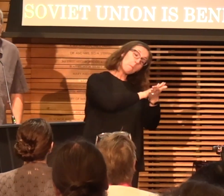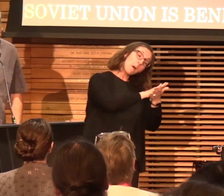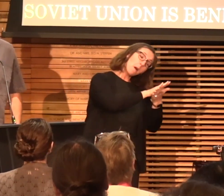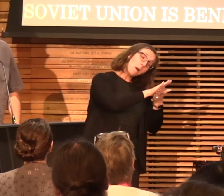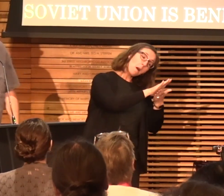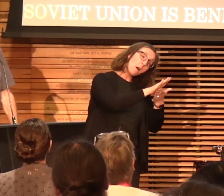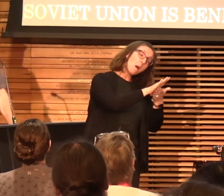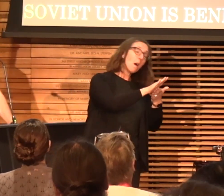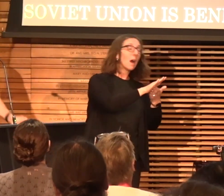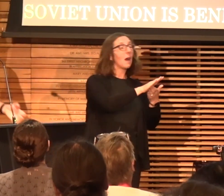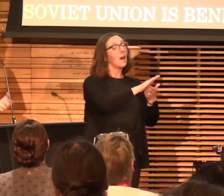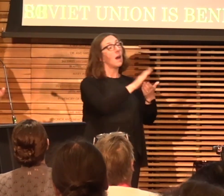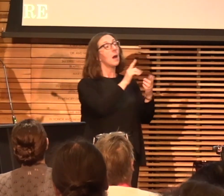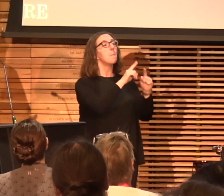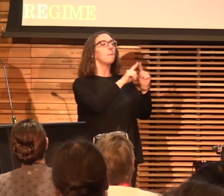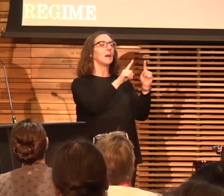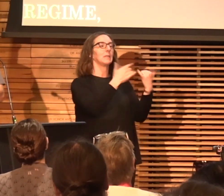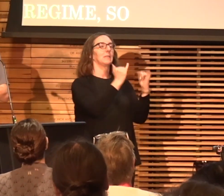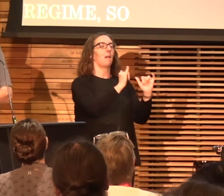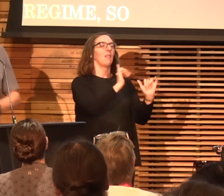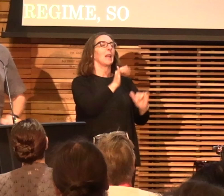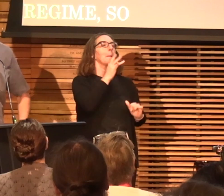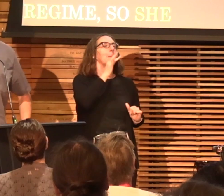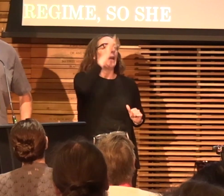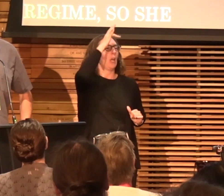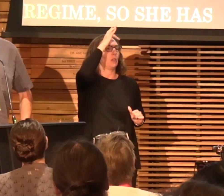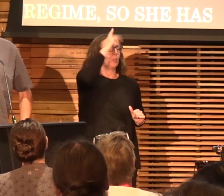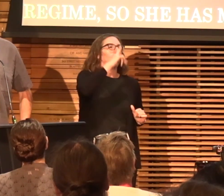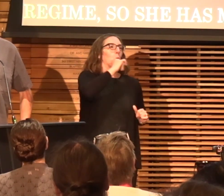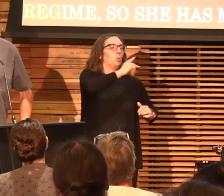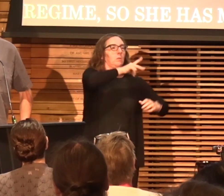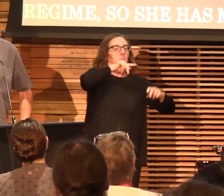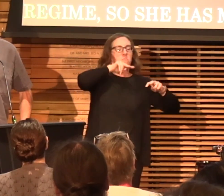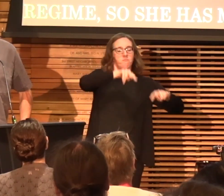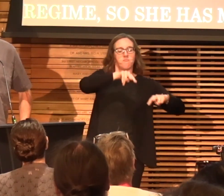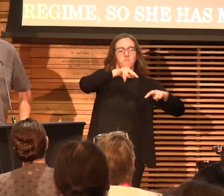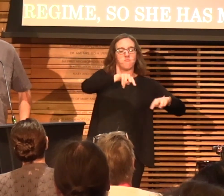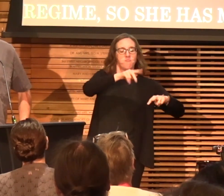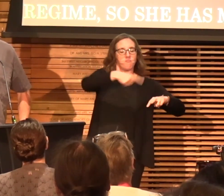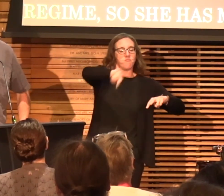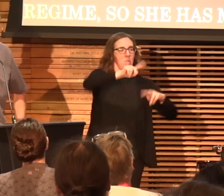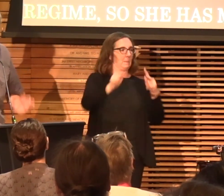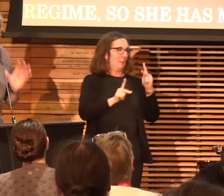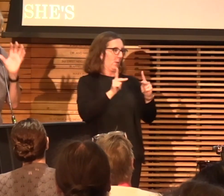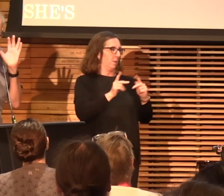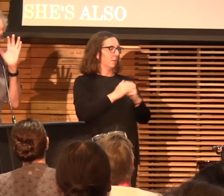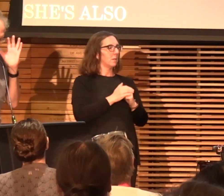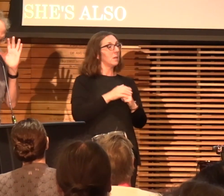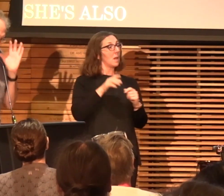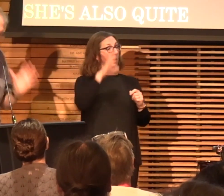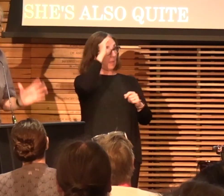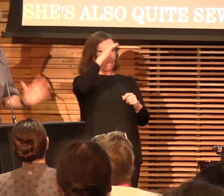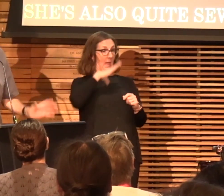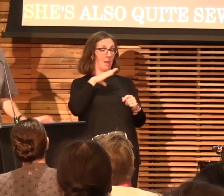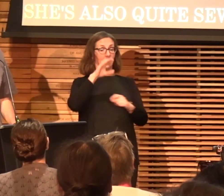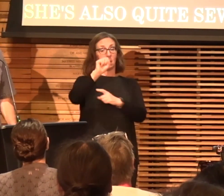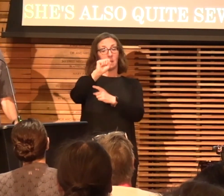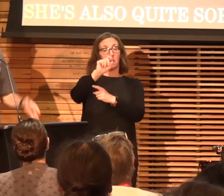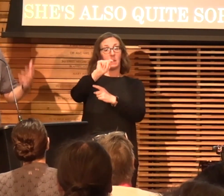So she has misgivings about Stalin. She's also quite sophisticated and very knowledgeable.